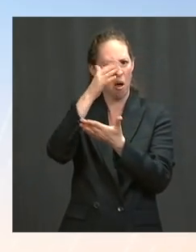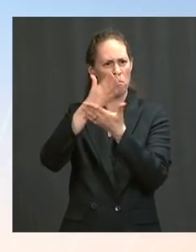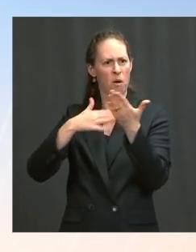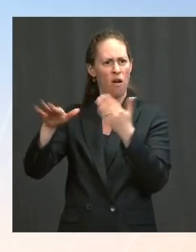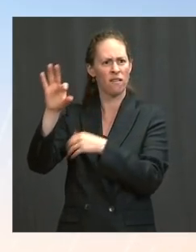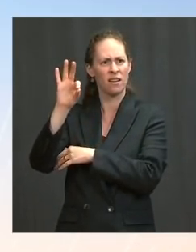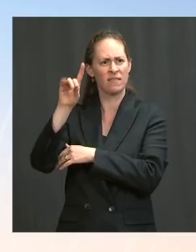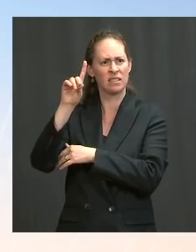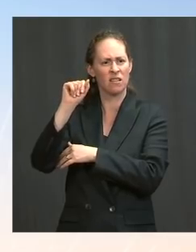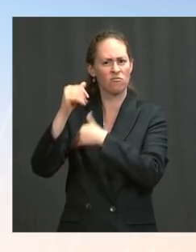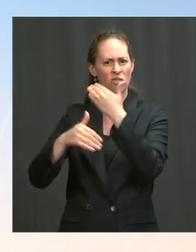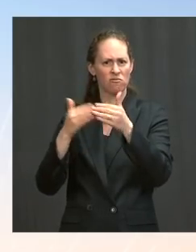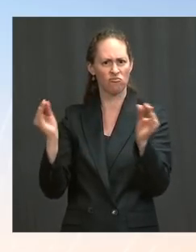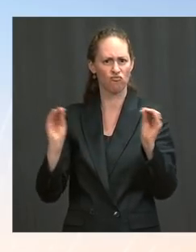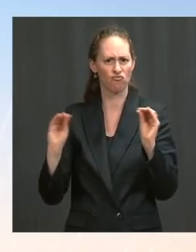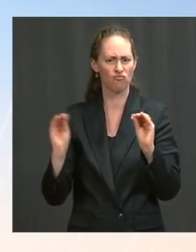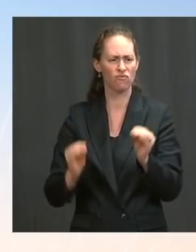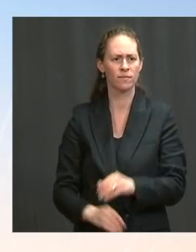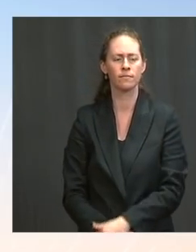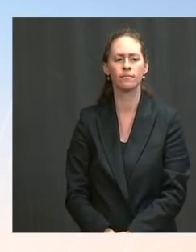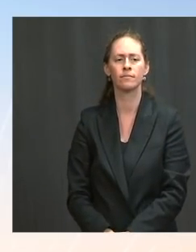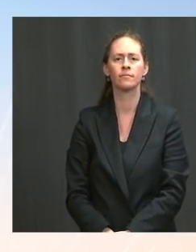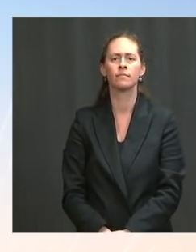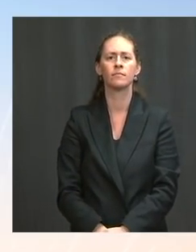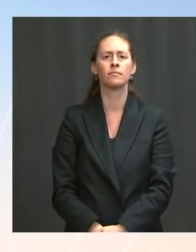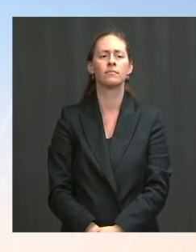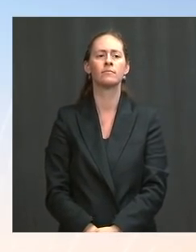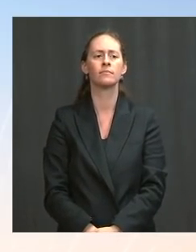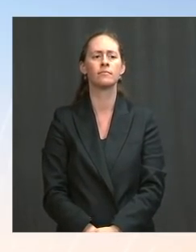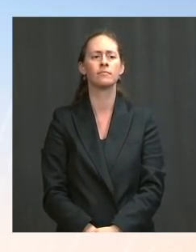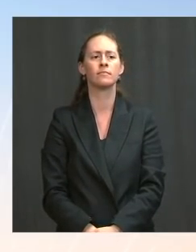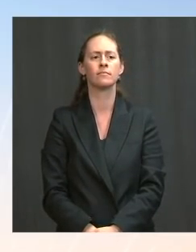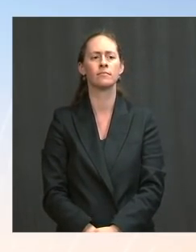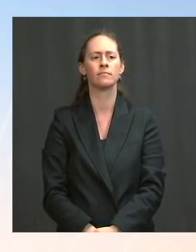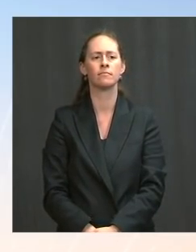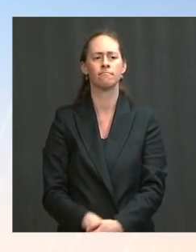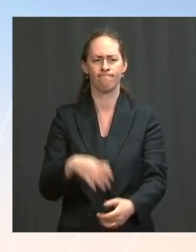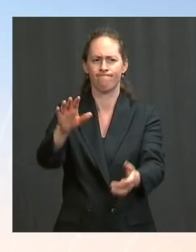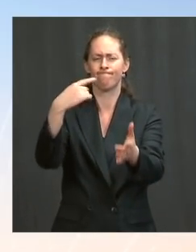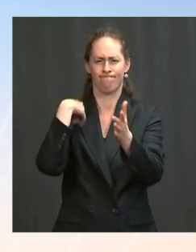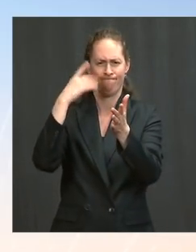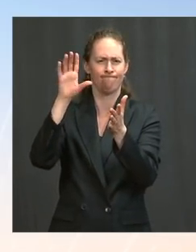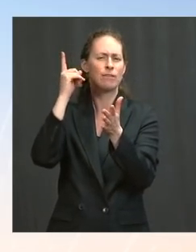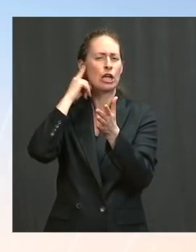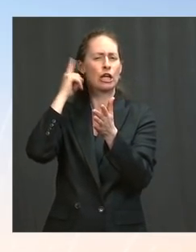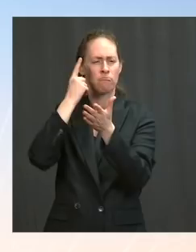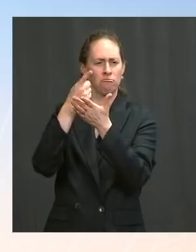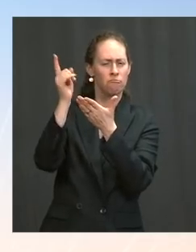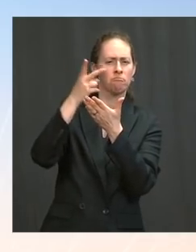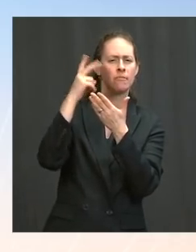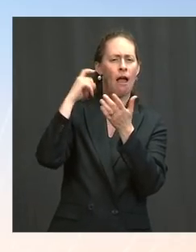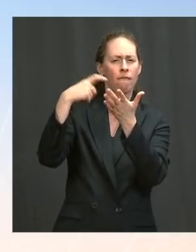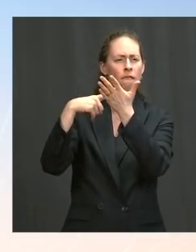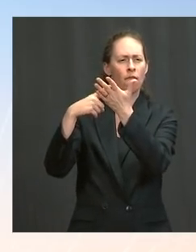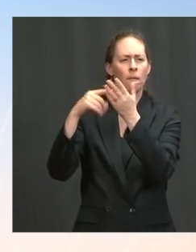I know it was last week or the week before. I haven't spoken with him about this specifically. I can -- I can see if I can do that and get more back to you.